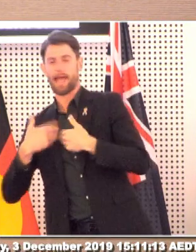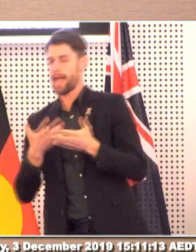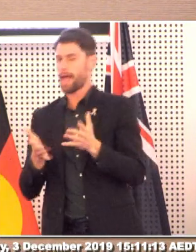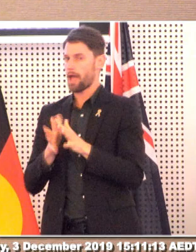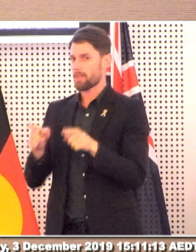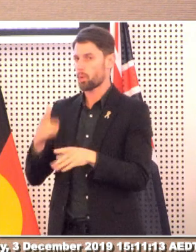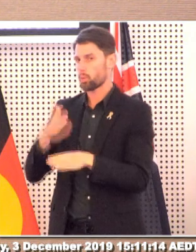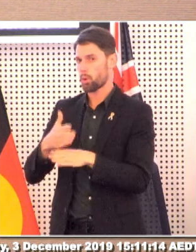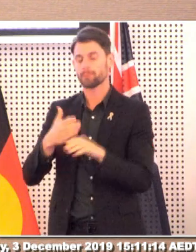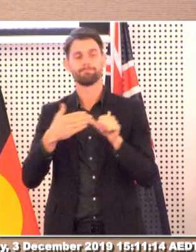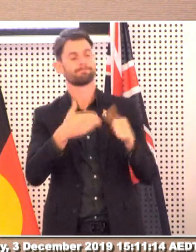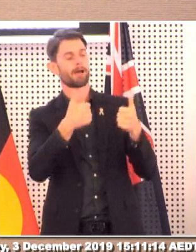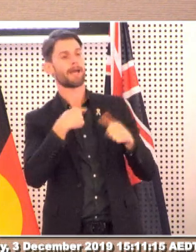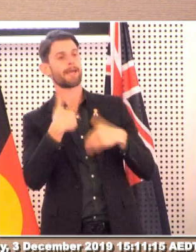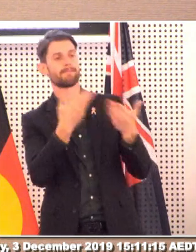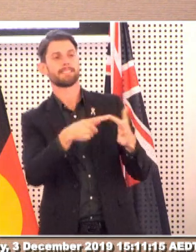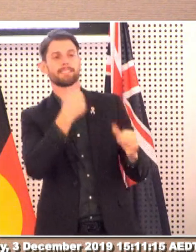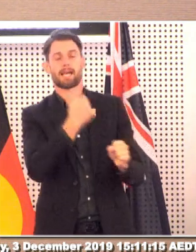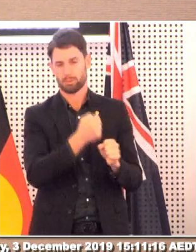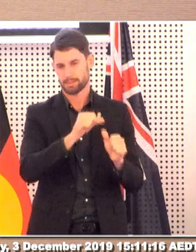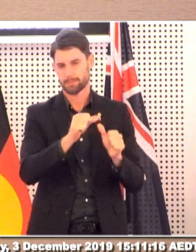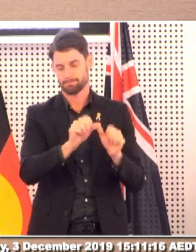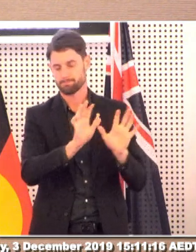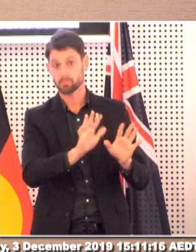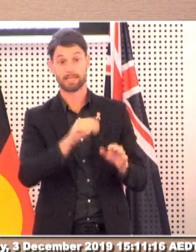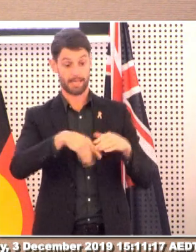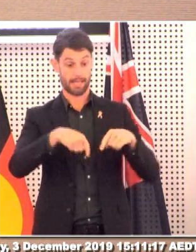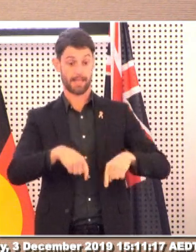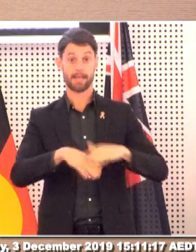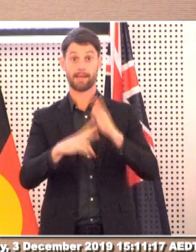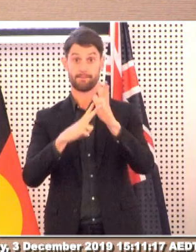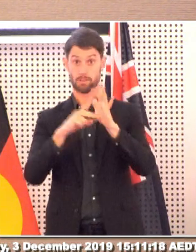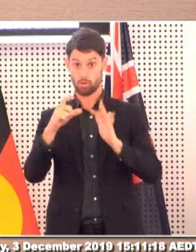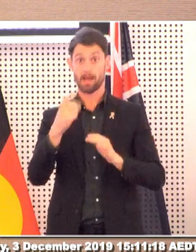We’re starting to see – in Victoria we have Supported Residential Services.